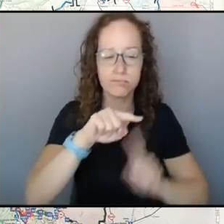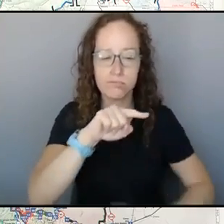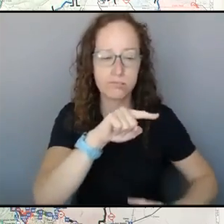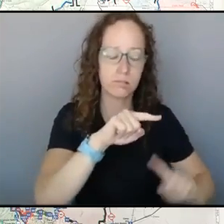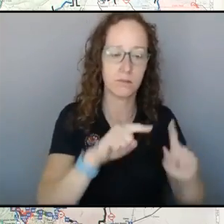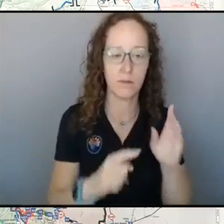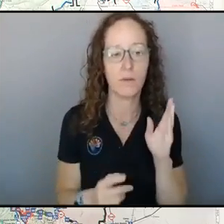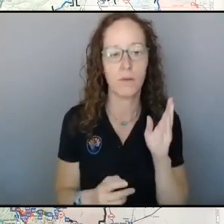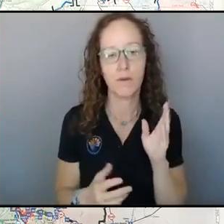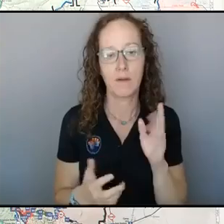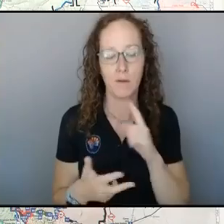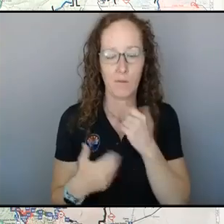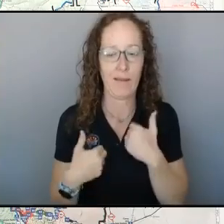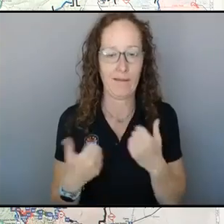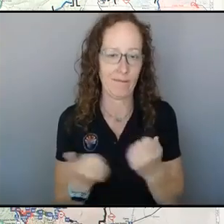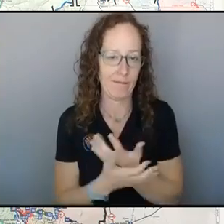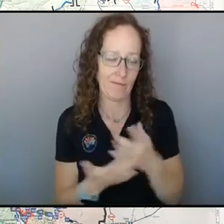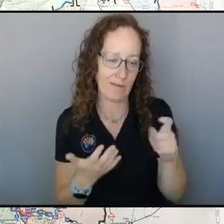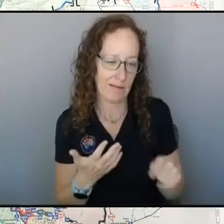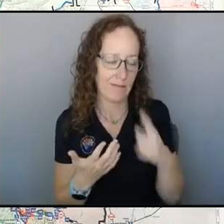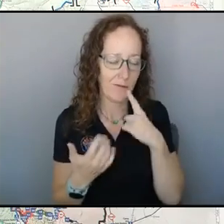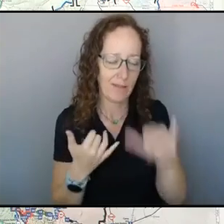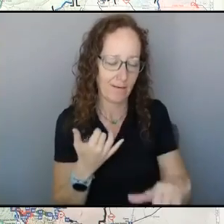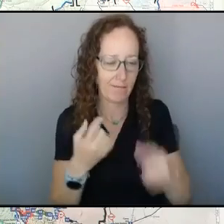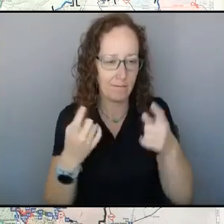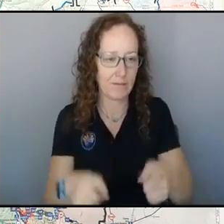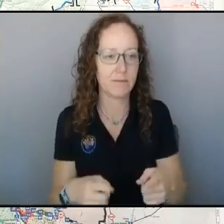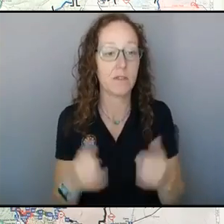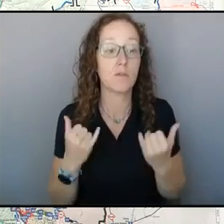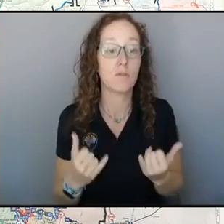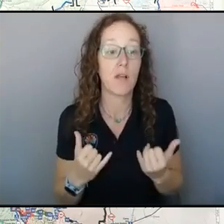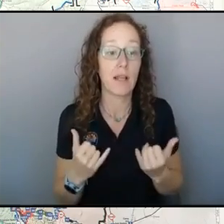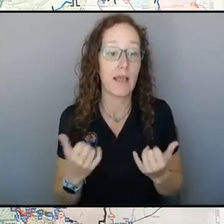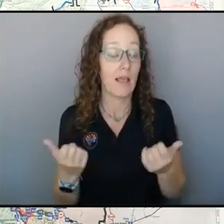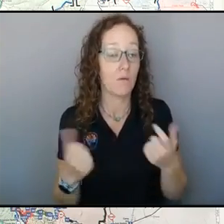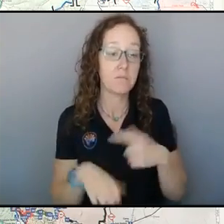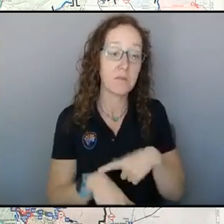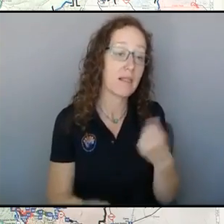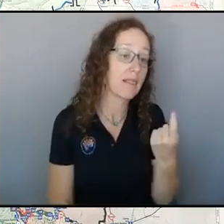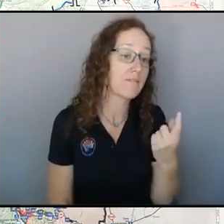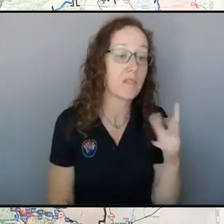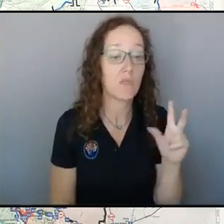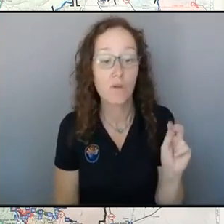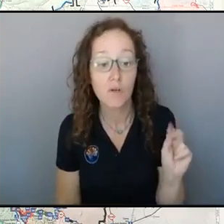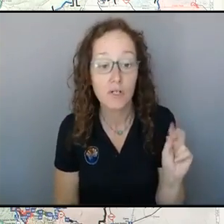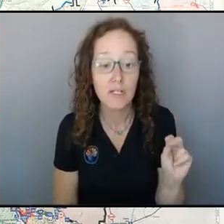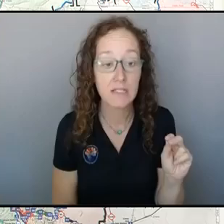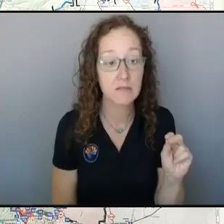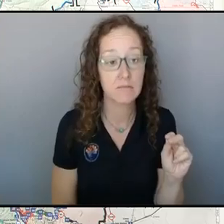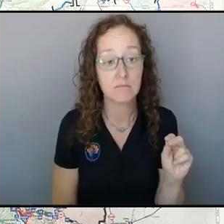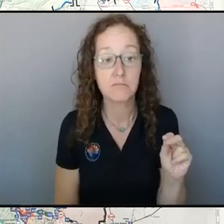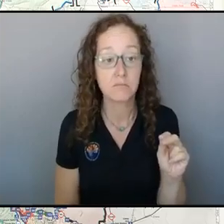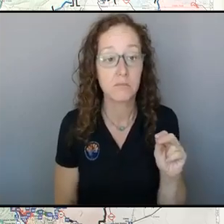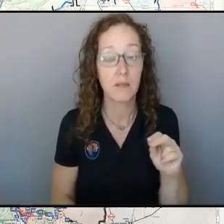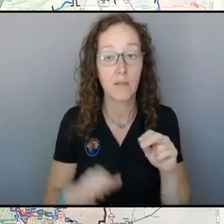about 11:30ish. These mid-level clouds and high-level stuff is going to push off. It's going to clear out behind